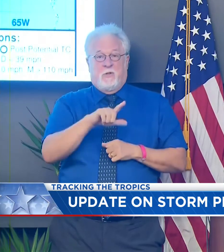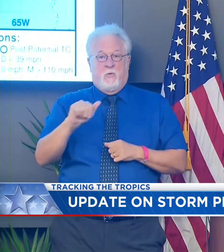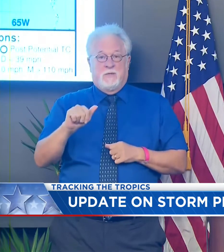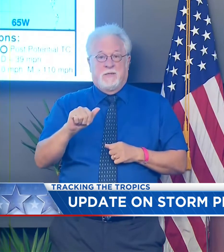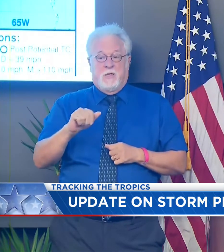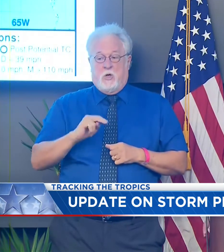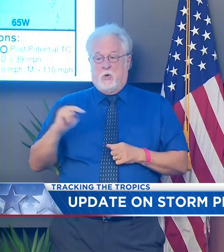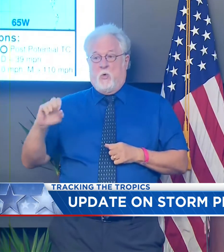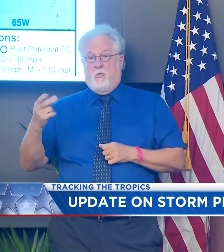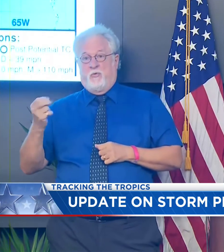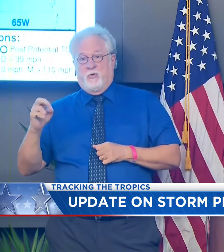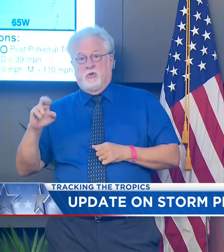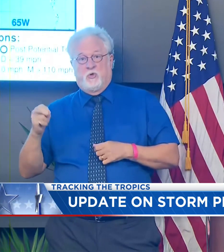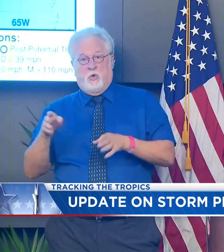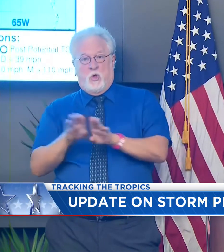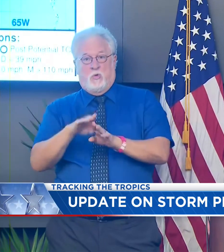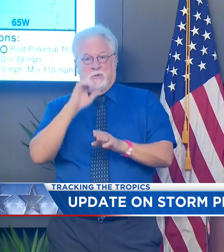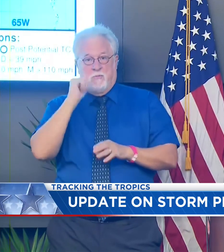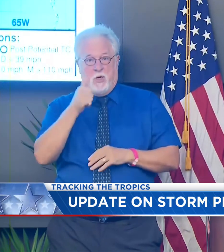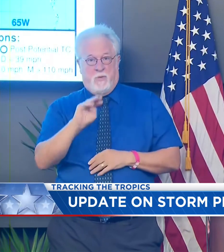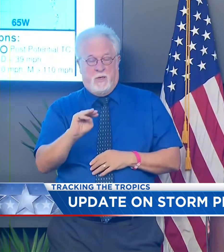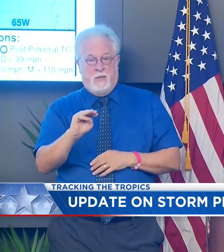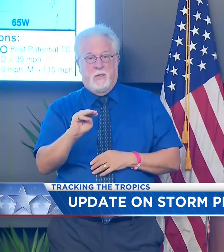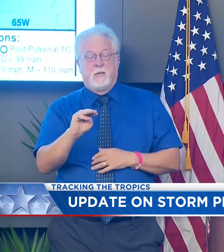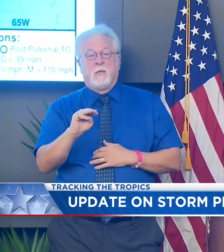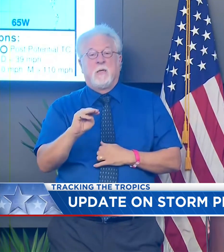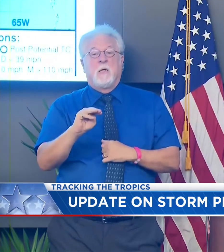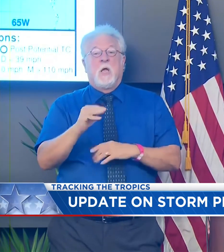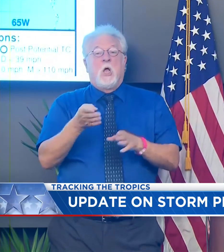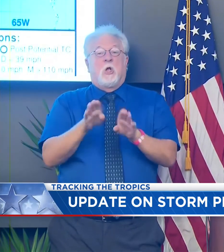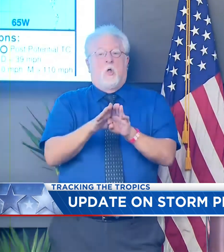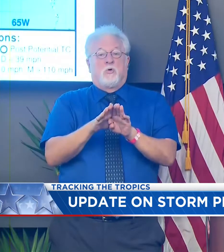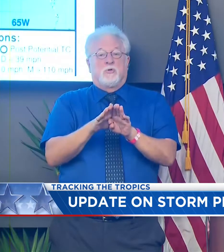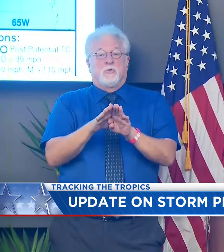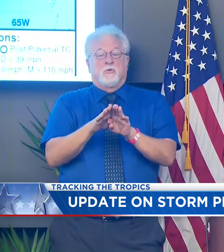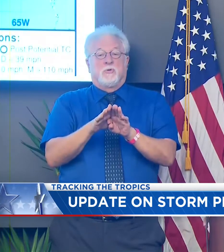THE PAROLE BOARD HEARINGS THROUGH THE 28th ARE CANCELLED. ALL STATE OFFICES IN SOUTH